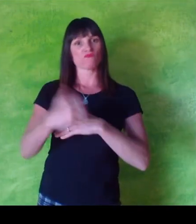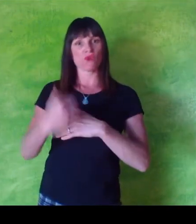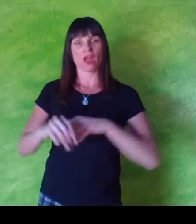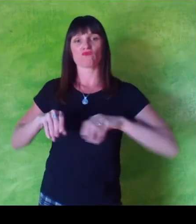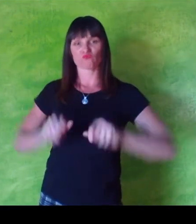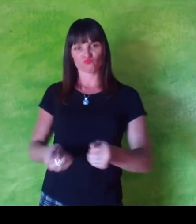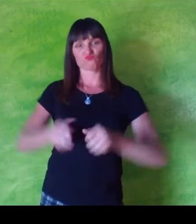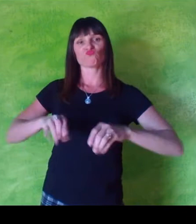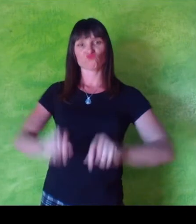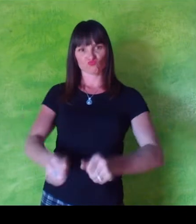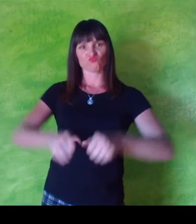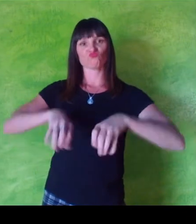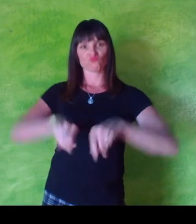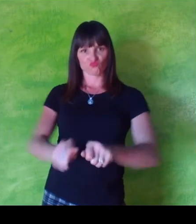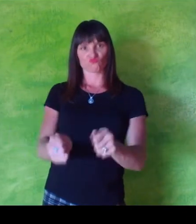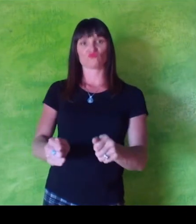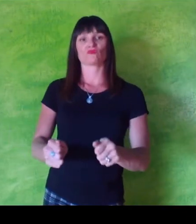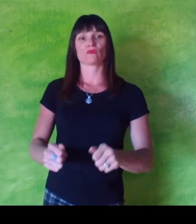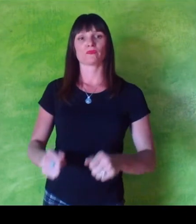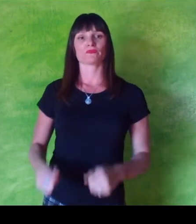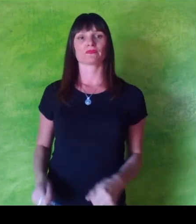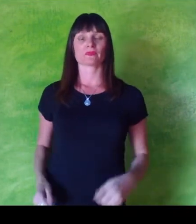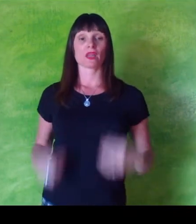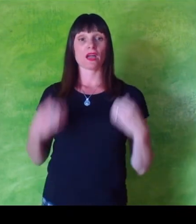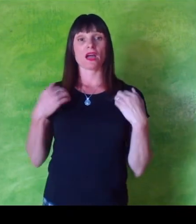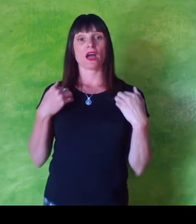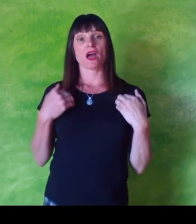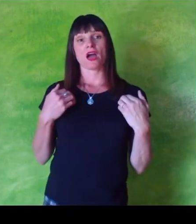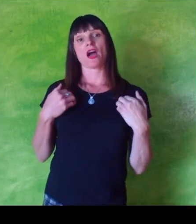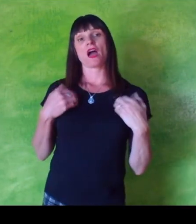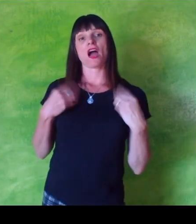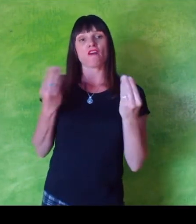is good for it right now it's got a good moisture content and we want to keep